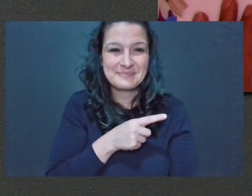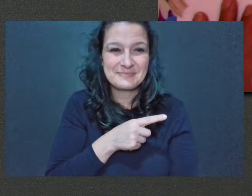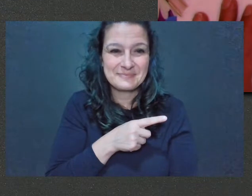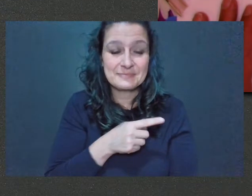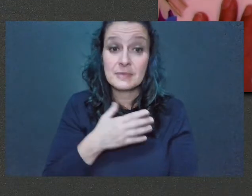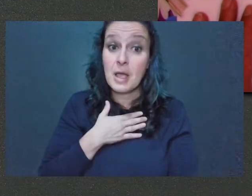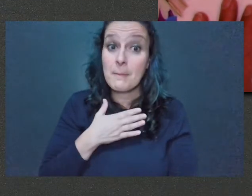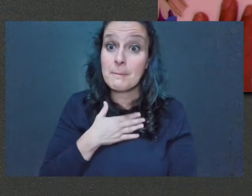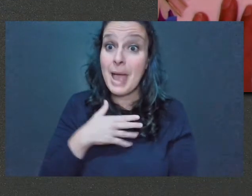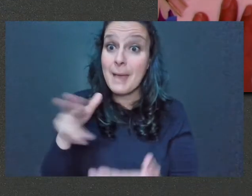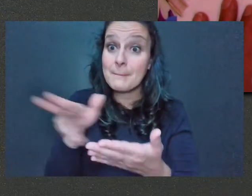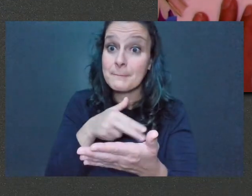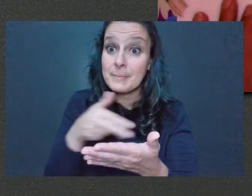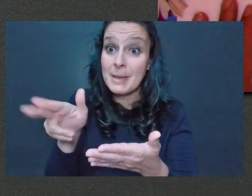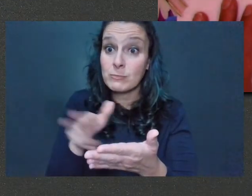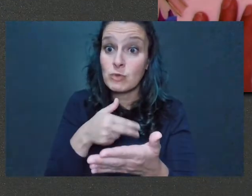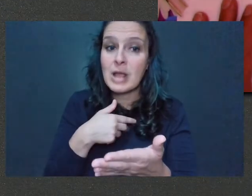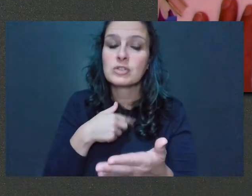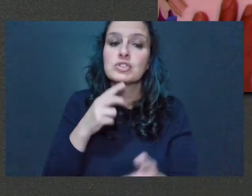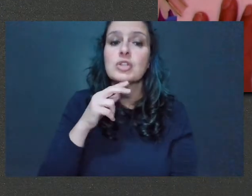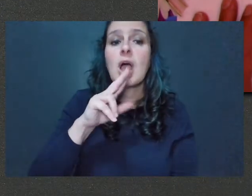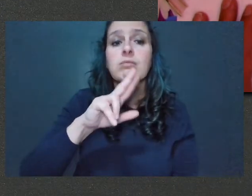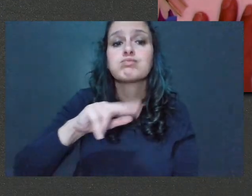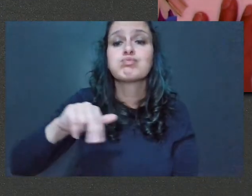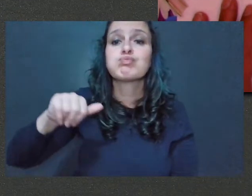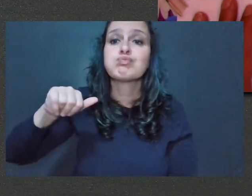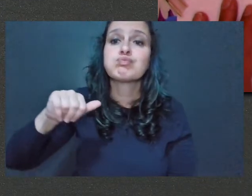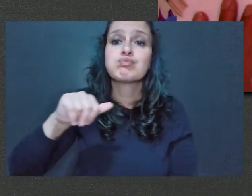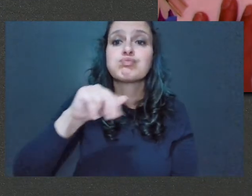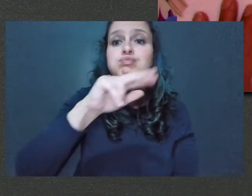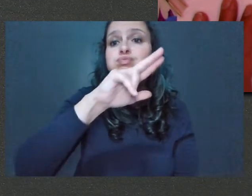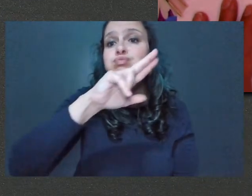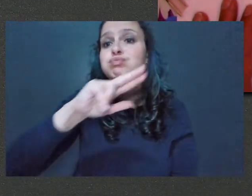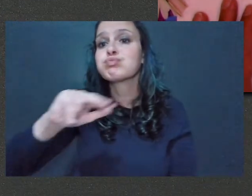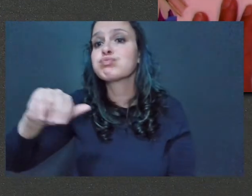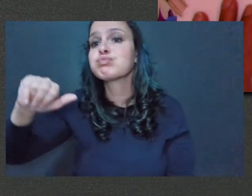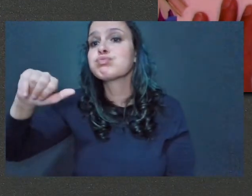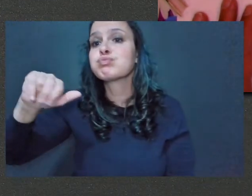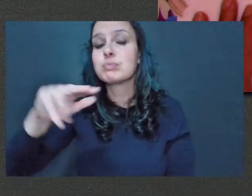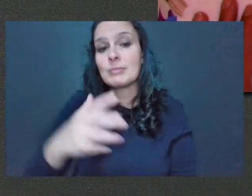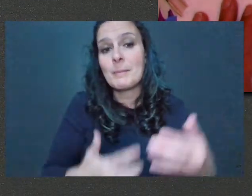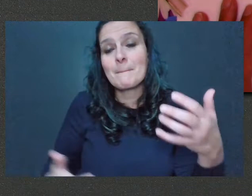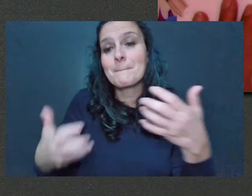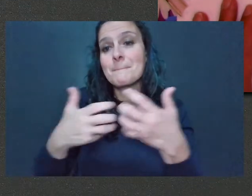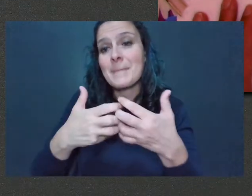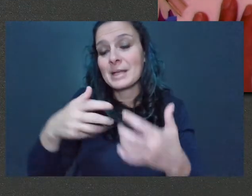My paintbrush strokes are even going the same way my petals are going.